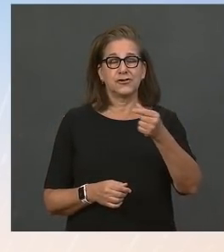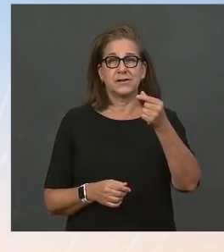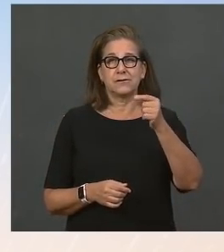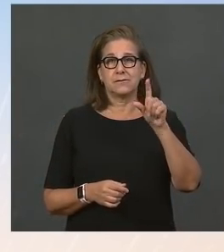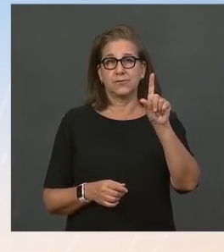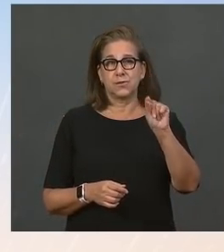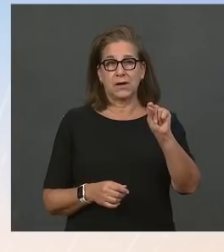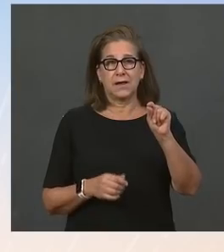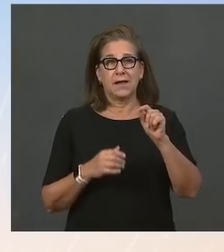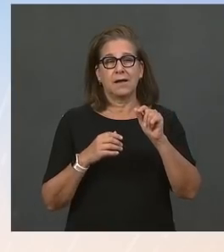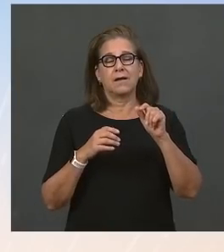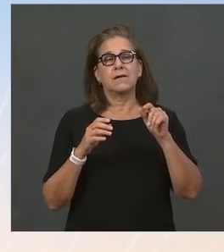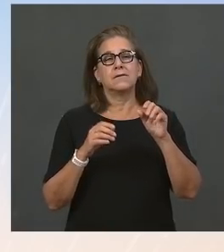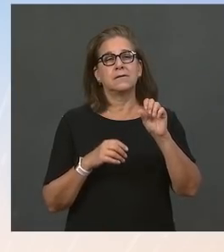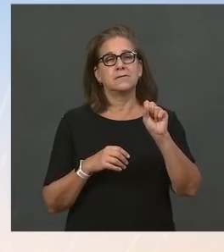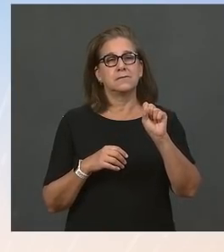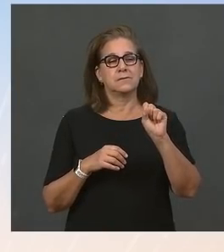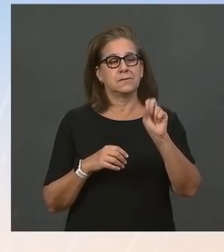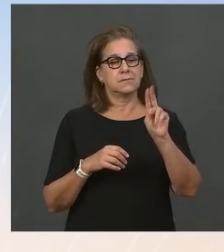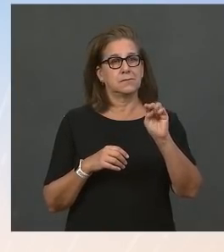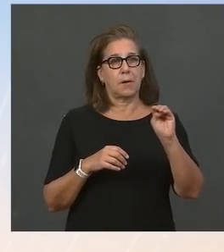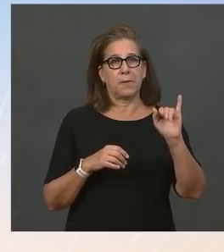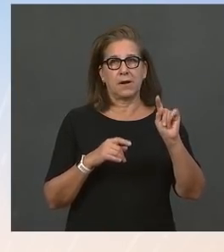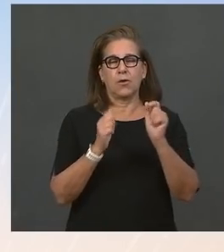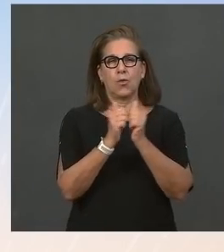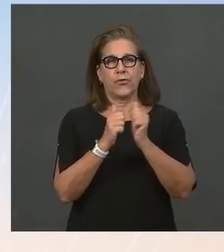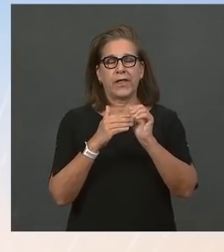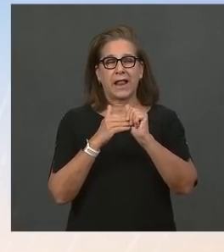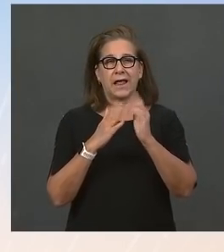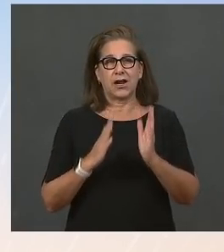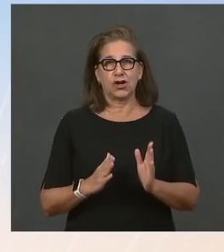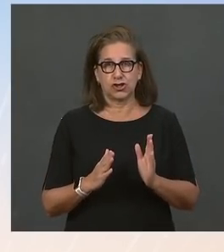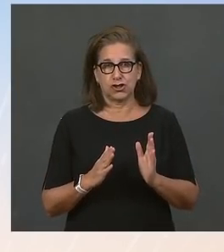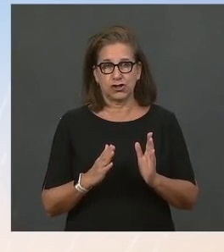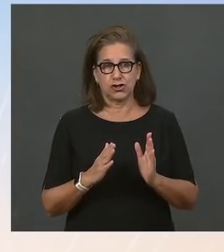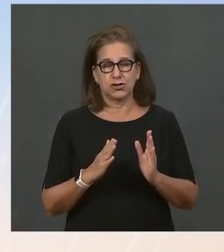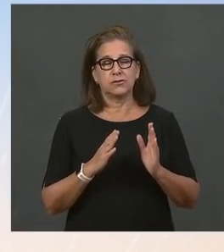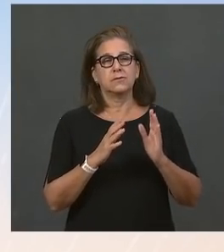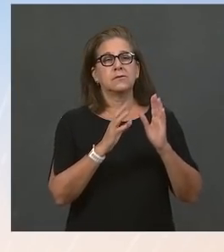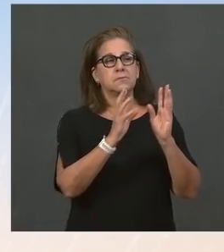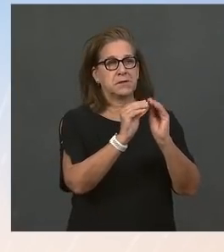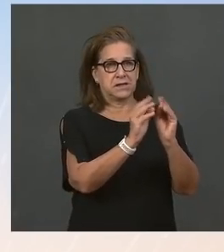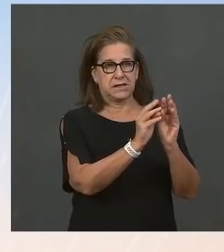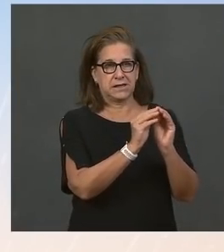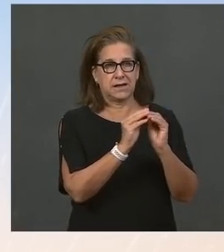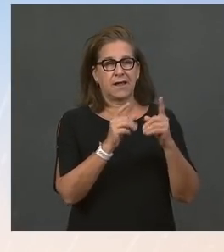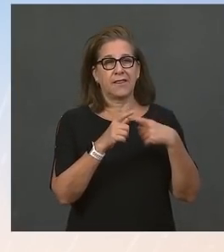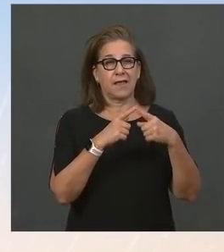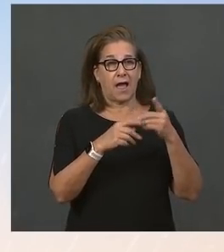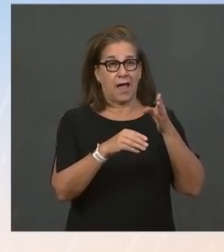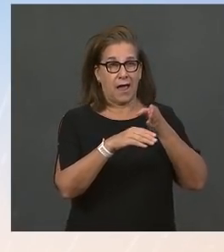And from Rome, the President will travel to Glasgow, United Kingdom, from November 1st through 2nd, to participate in the World Leader Summit